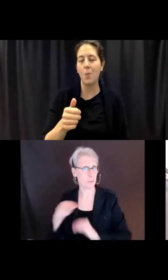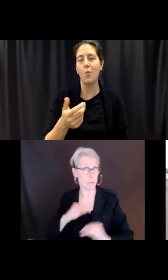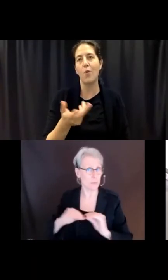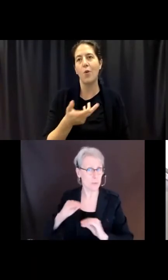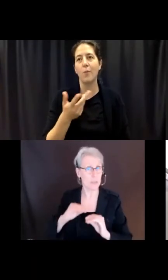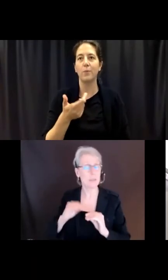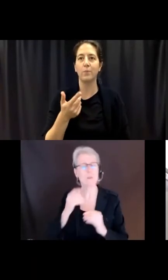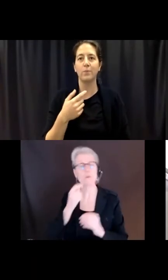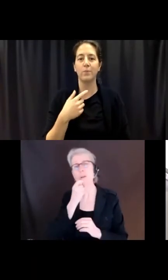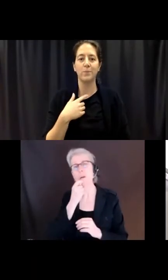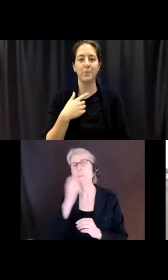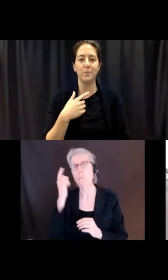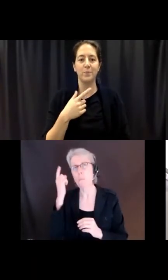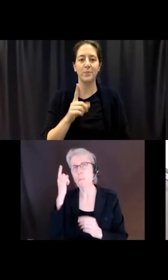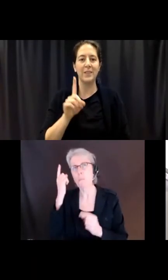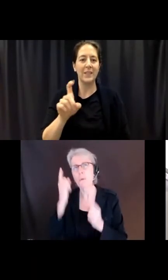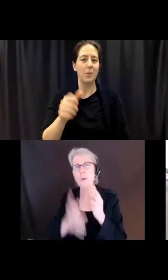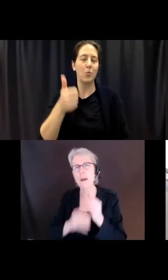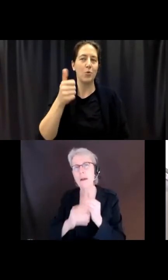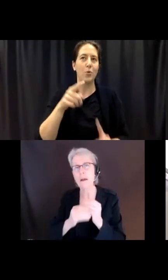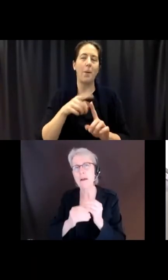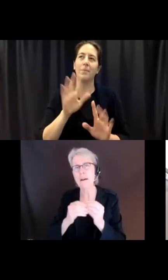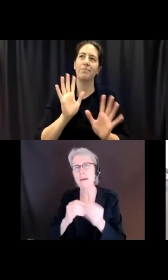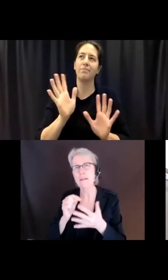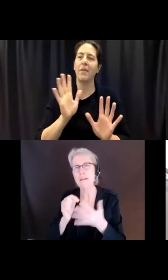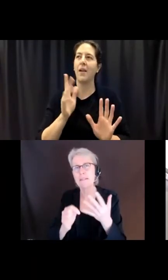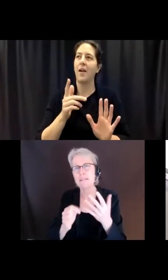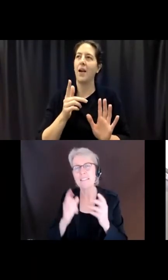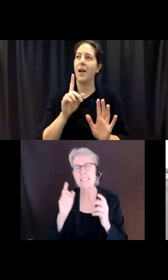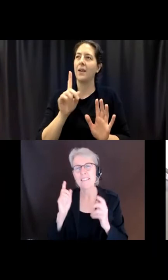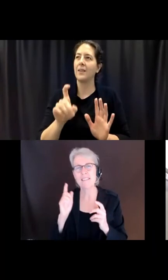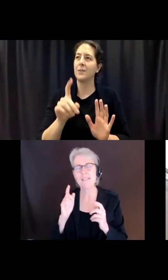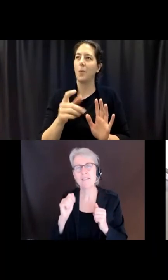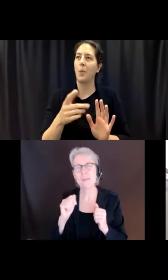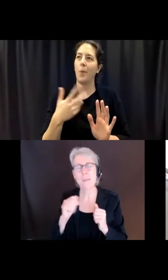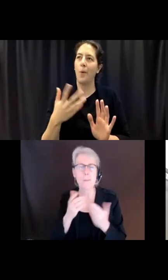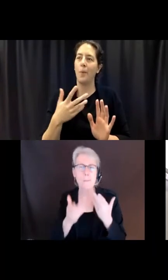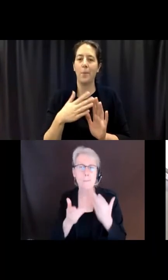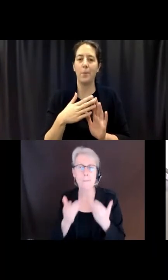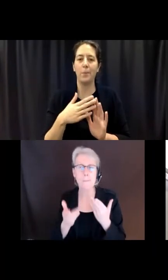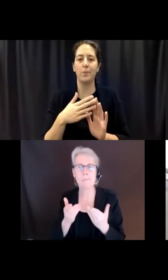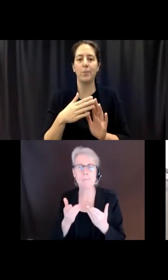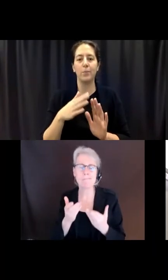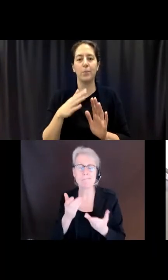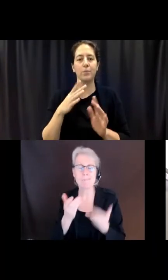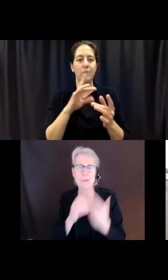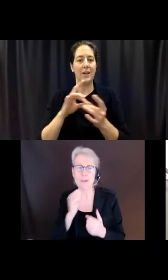QUESTION. THIS IS A TECHNICAL QUESTION, MAYBE NOT TECHNICAL, BUT THIS IS A QUESTION ABOUT